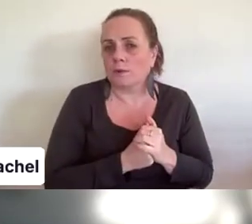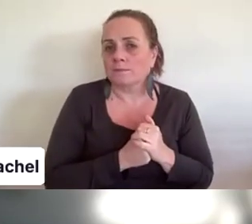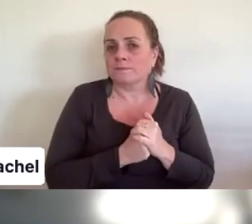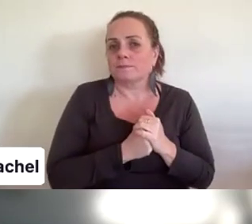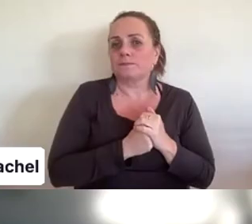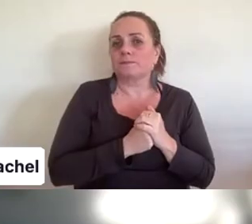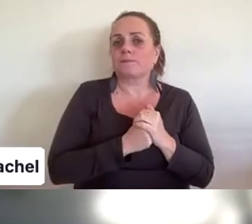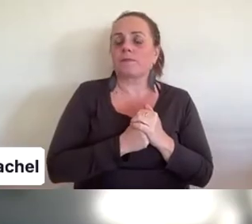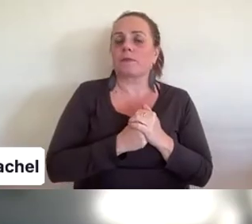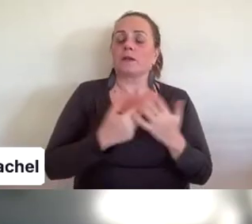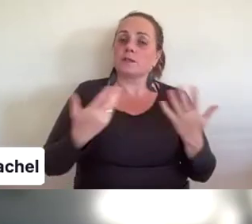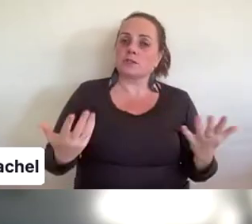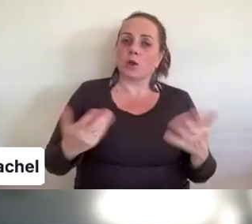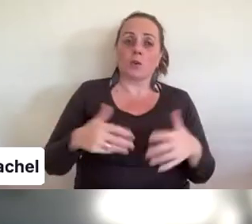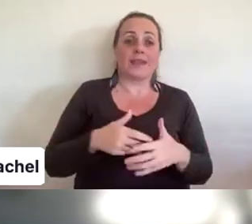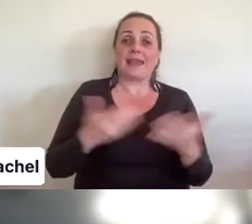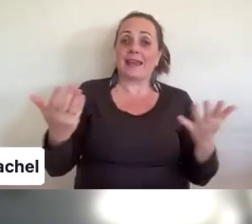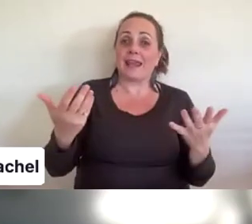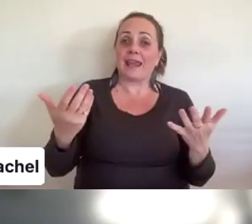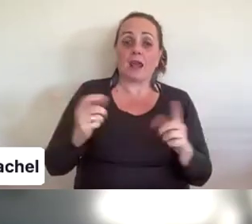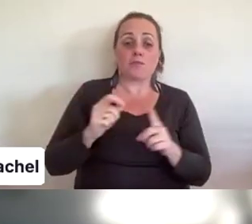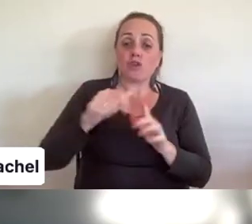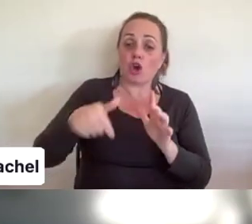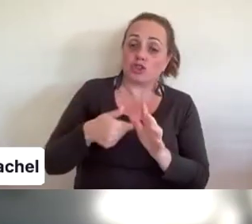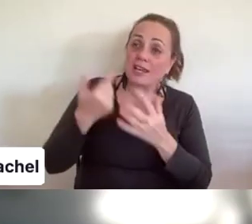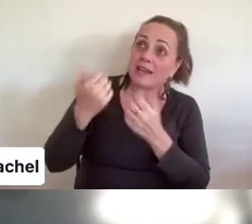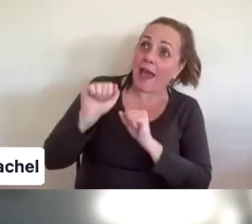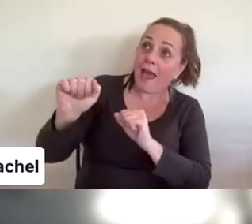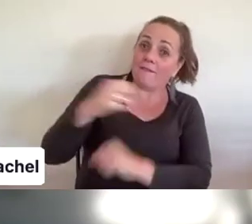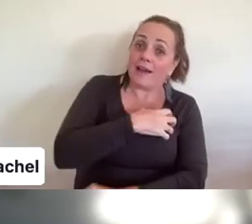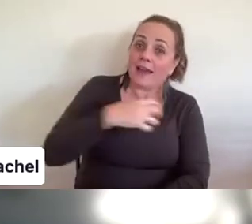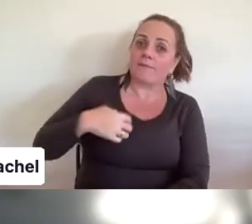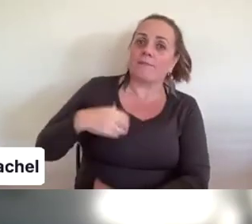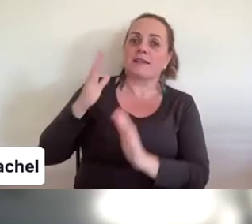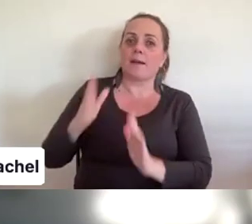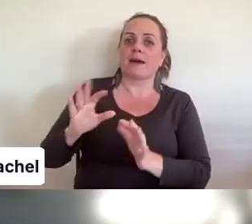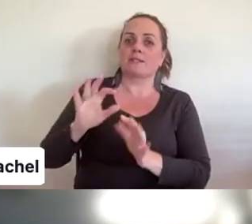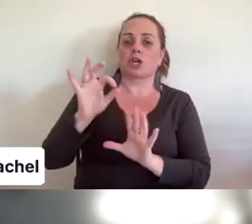This means any democratic project needs to be co designed from the beginning by